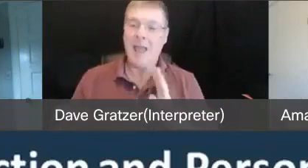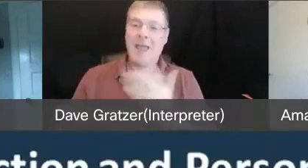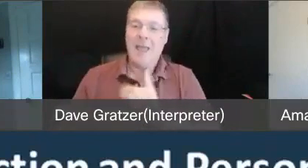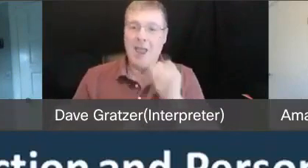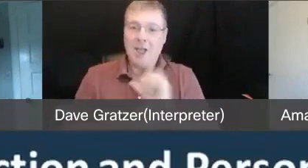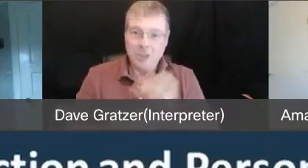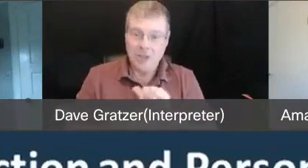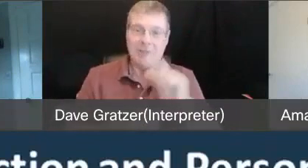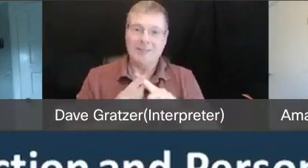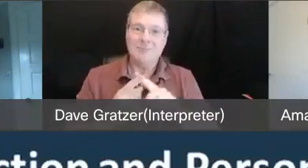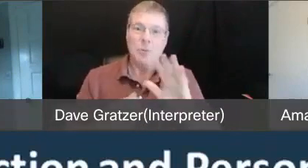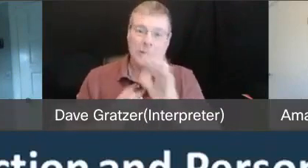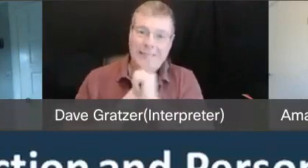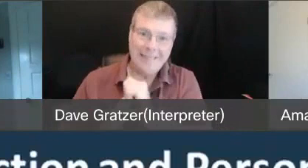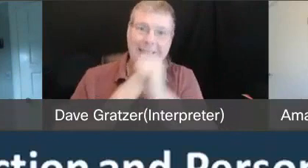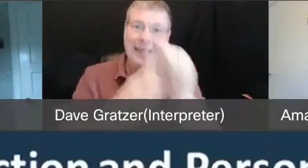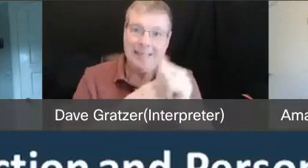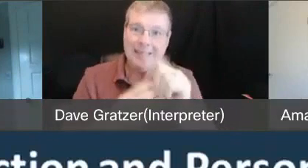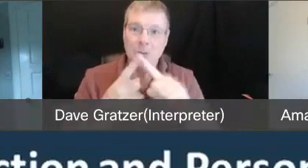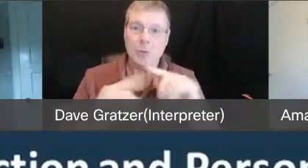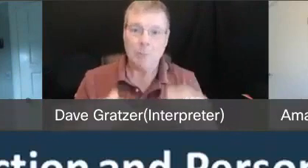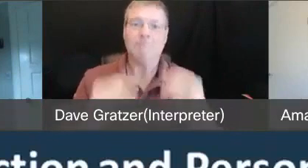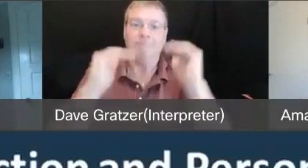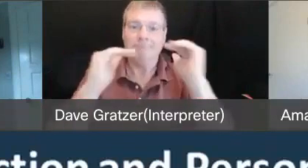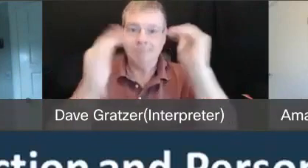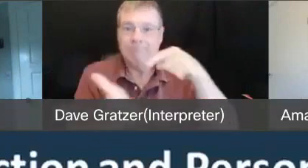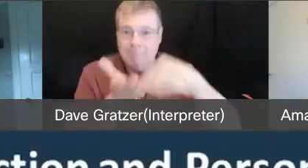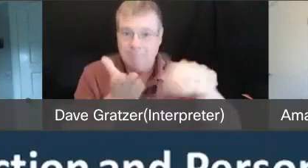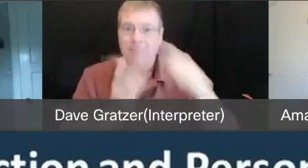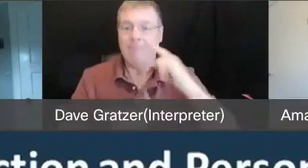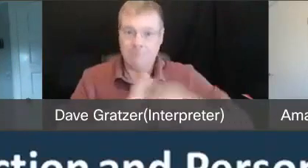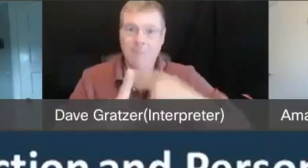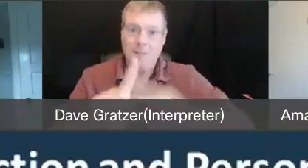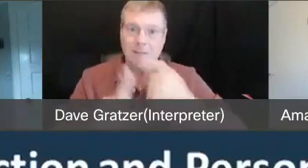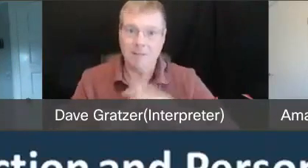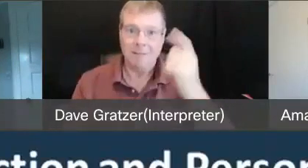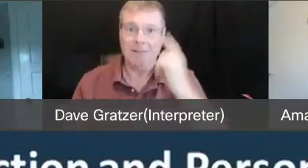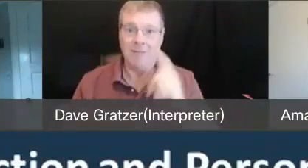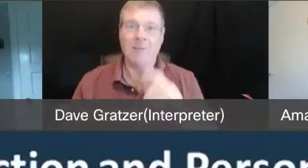that will lead them to the most highest likely out provide an approval or a favorable decision.